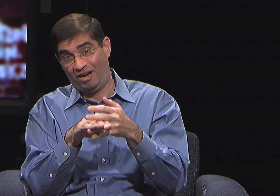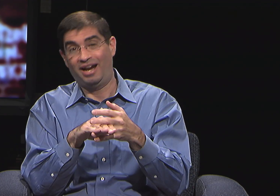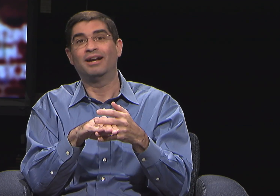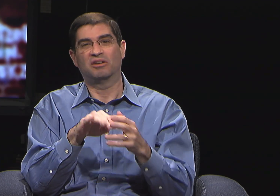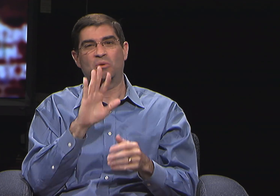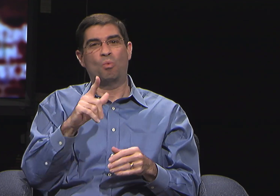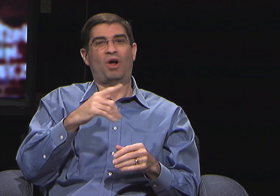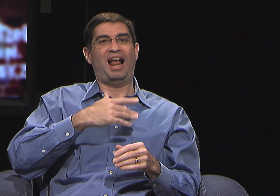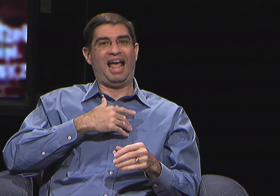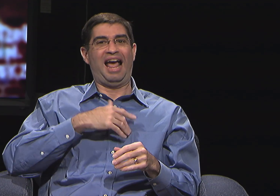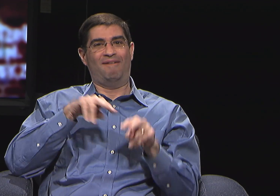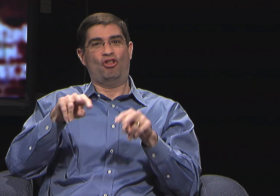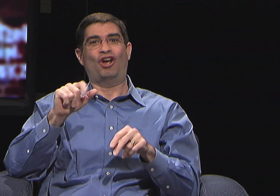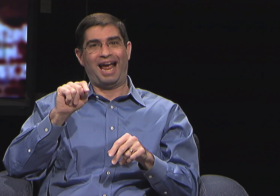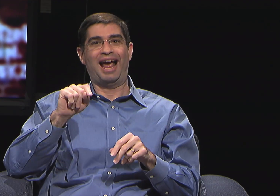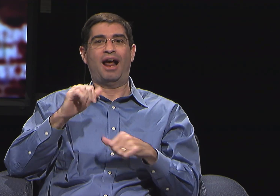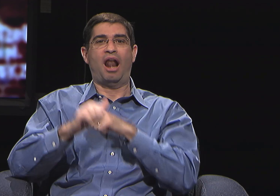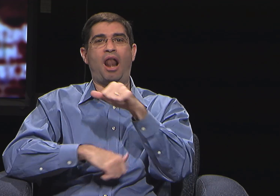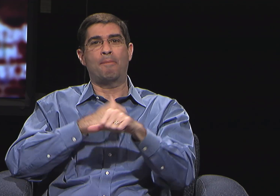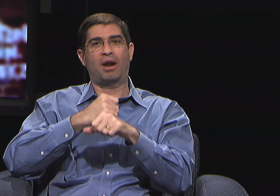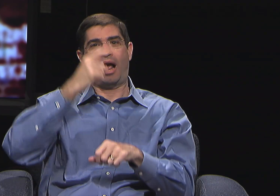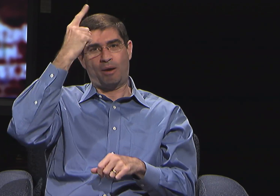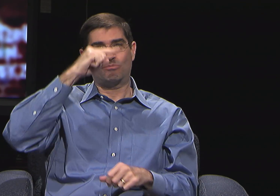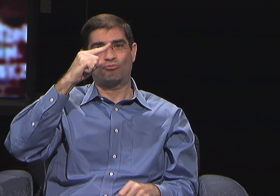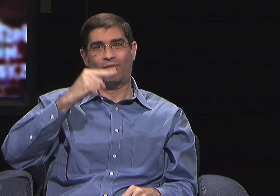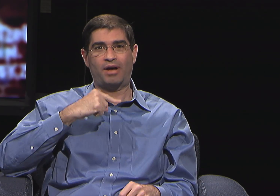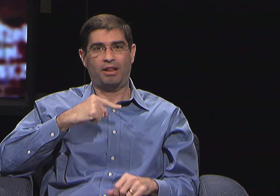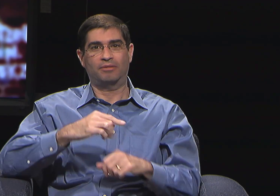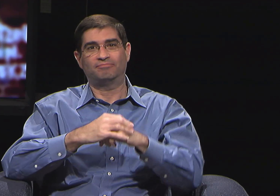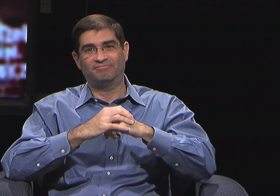we'll have our first alumni profile.